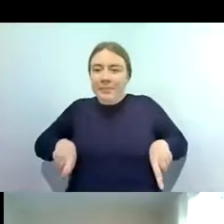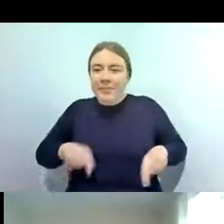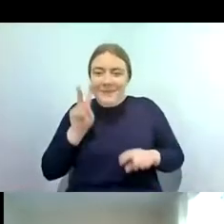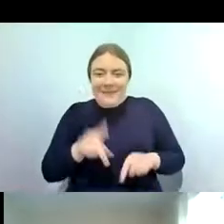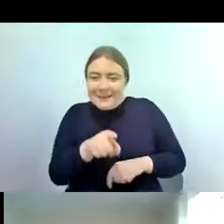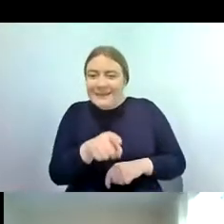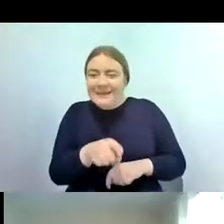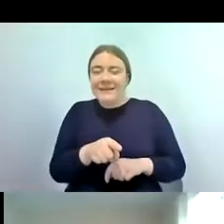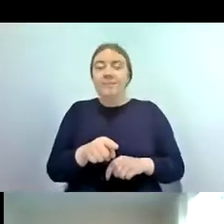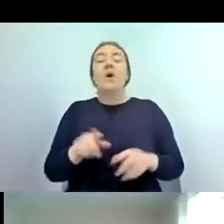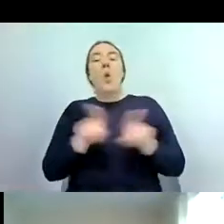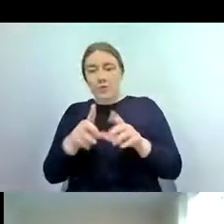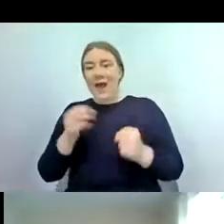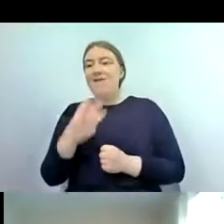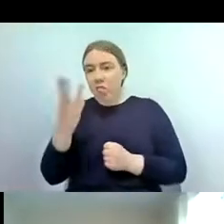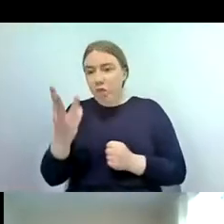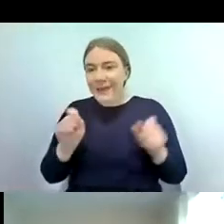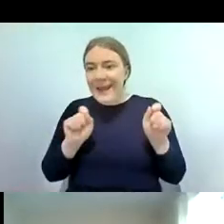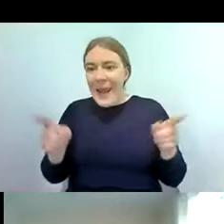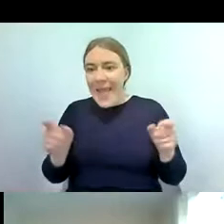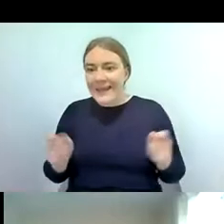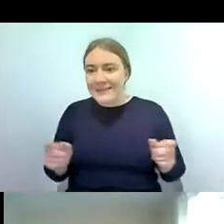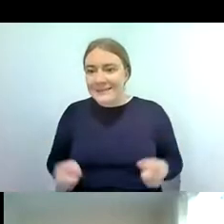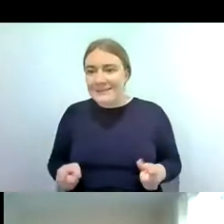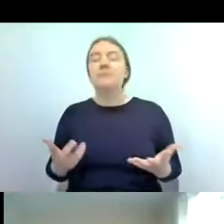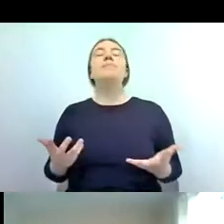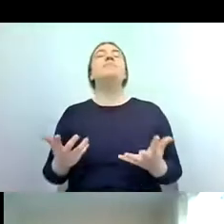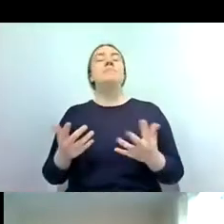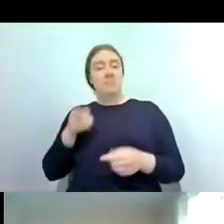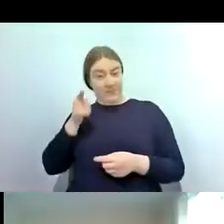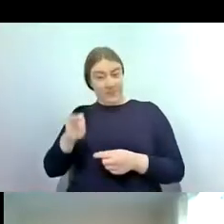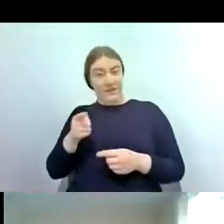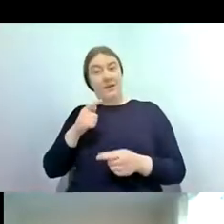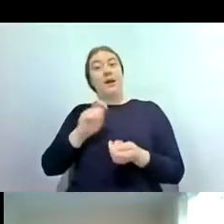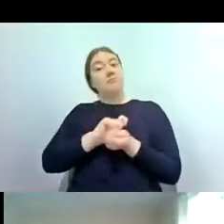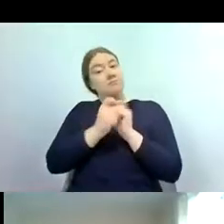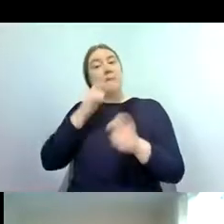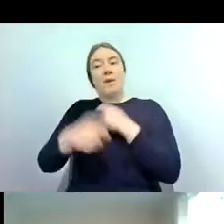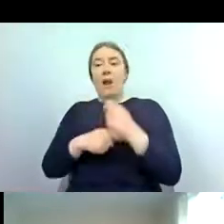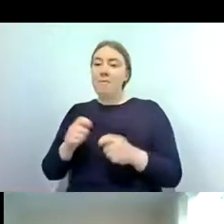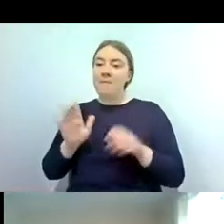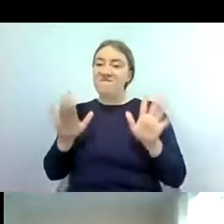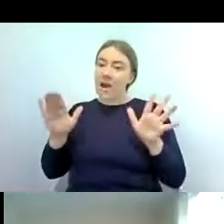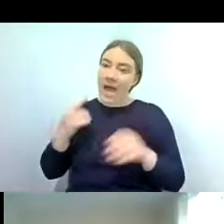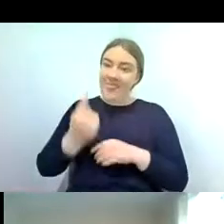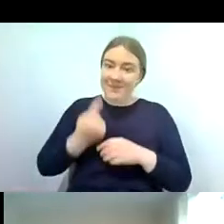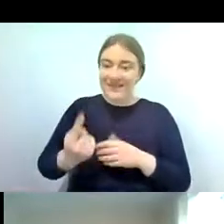three pairs of legs and as they um emerge into a flying insect they have the wing woods present